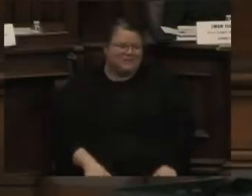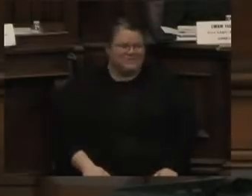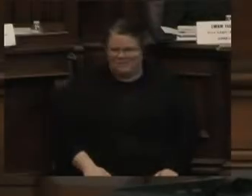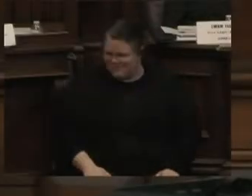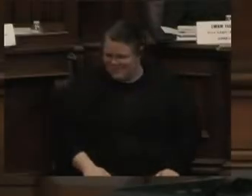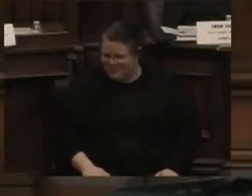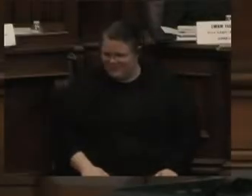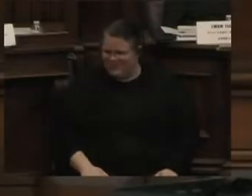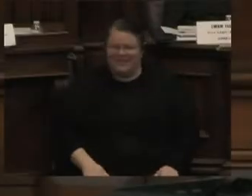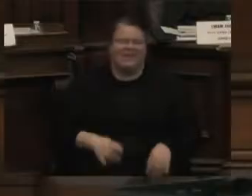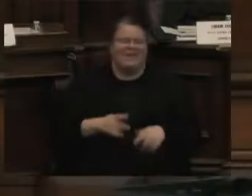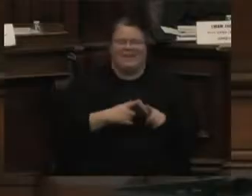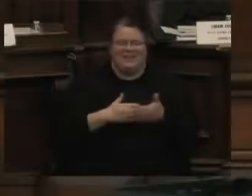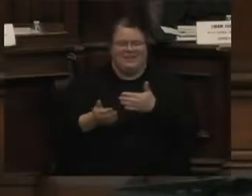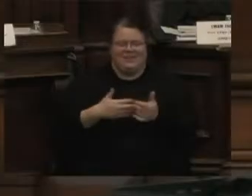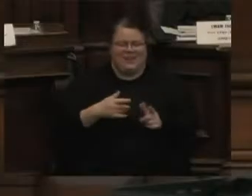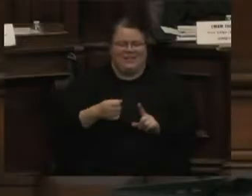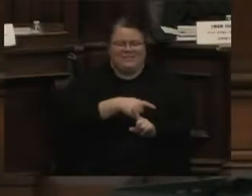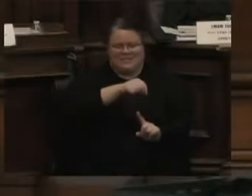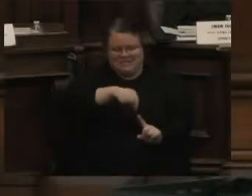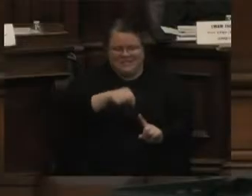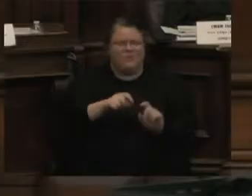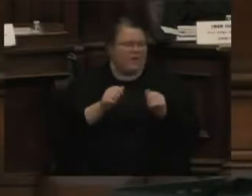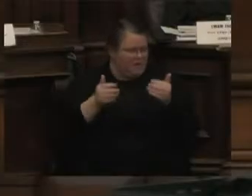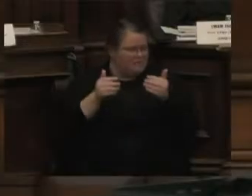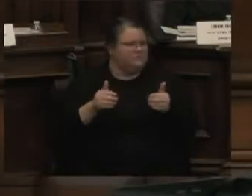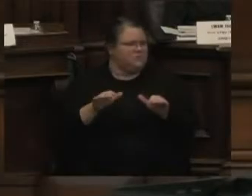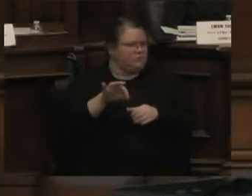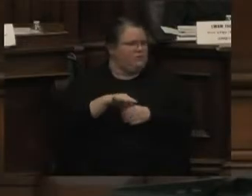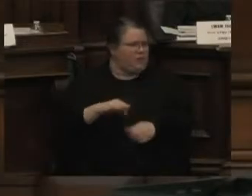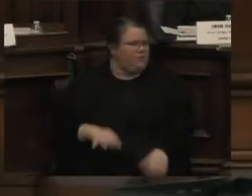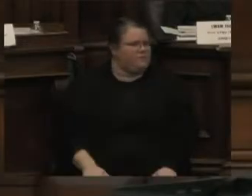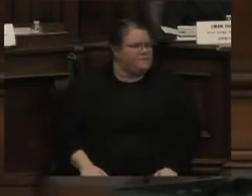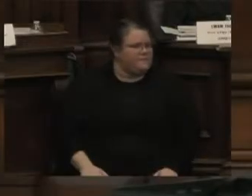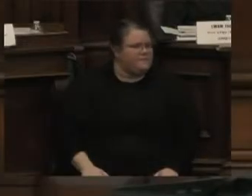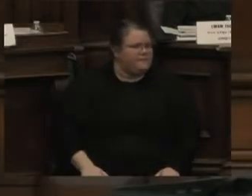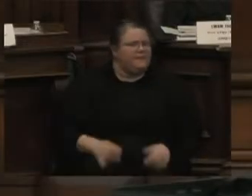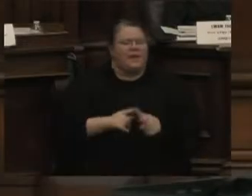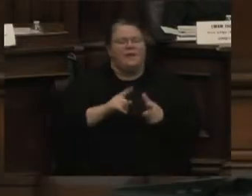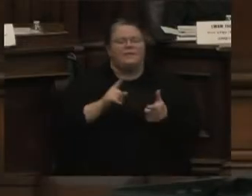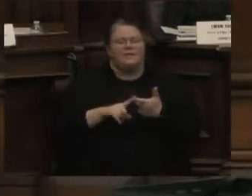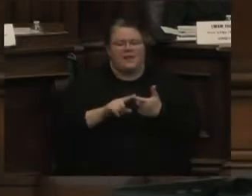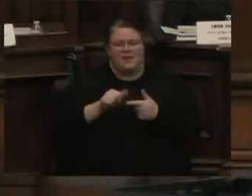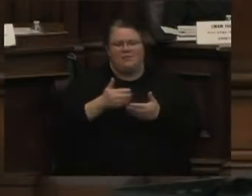and, and have have the voter.